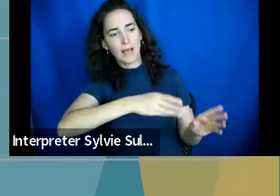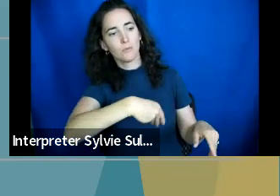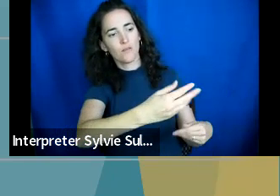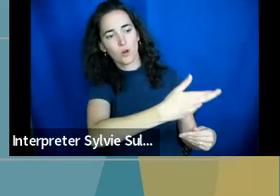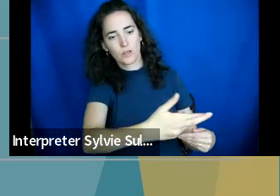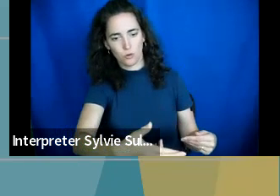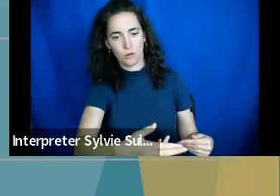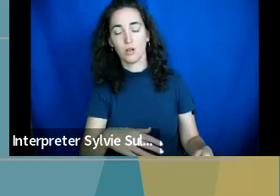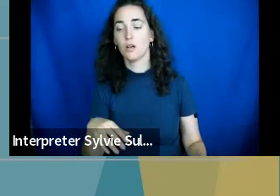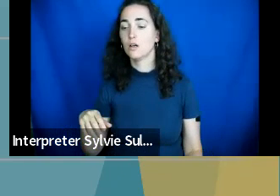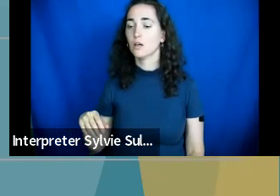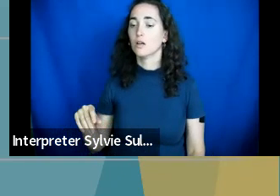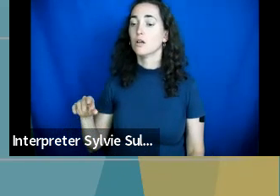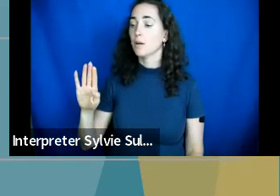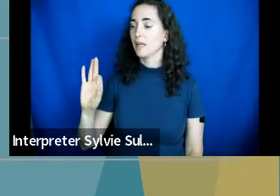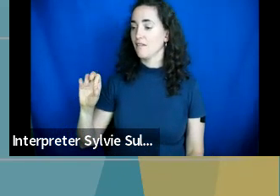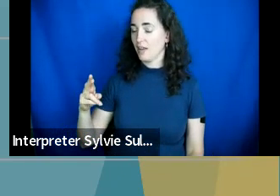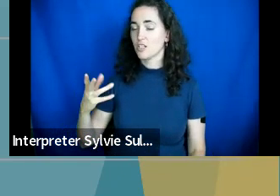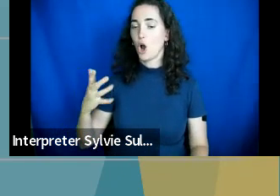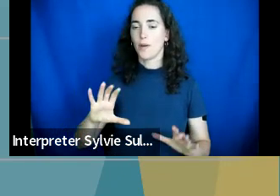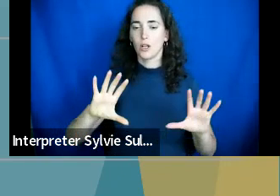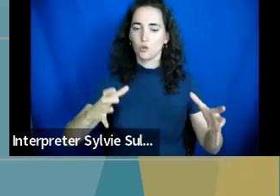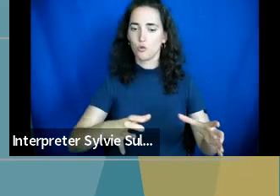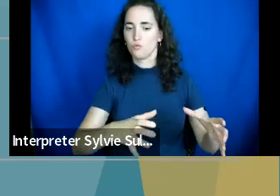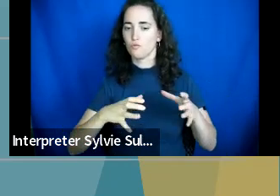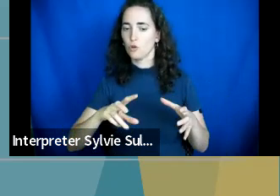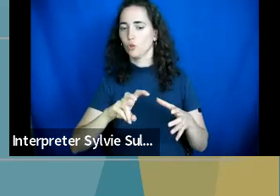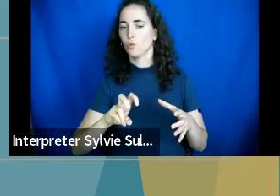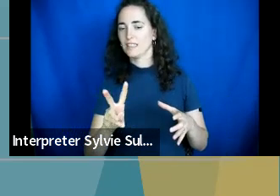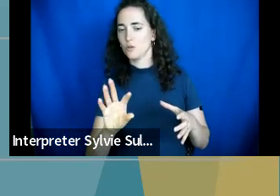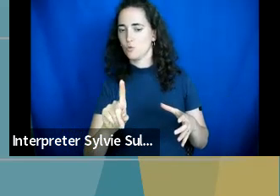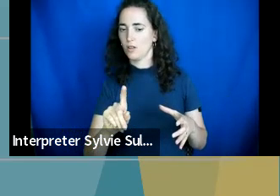Bfh. completed a first cohort and had 261 families.